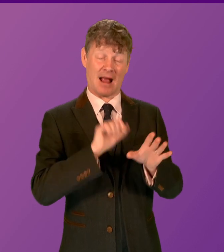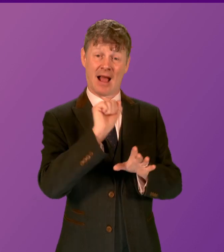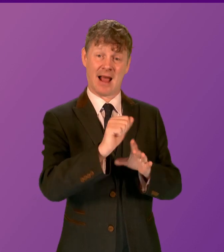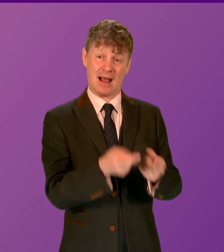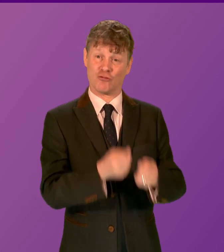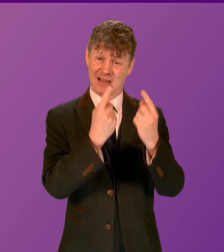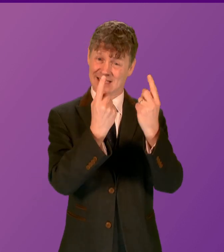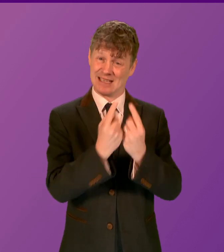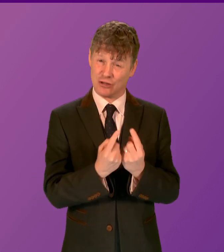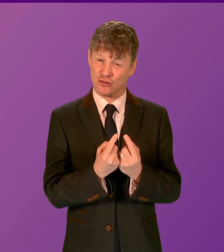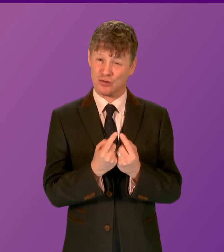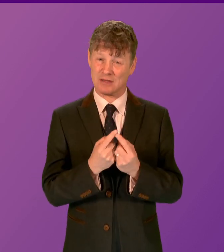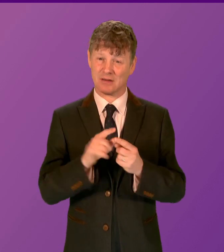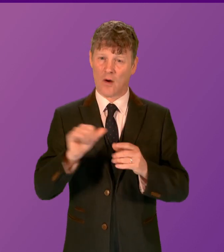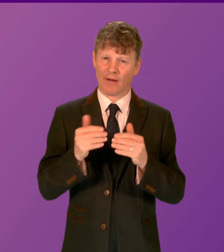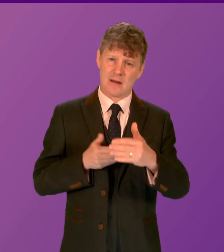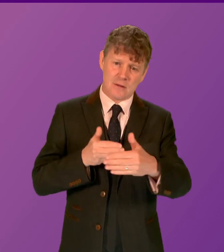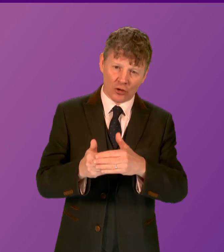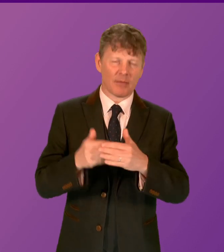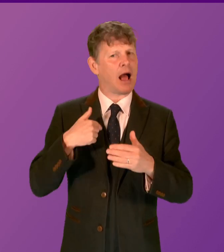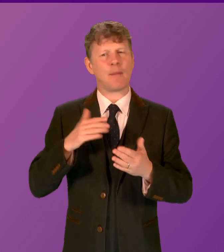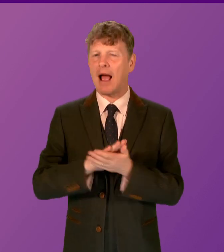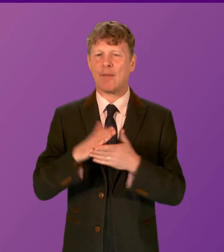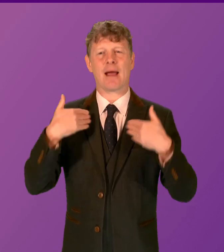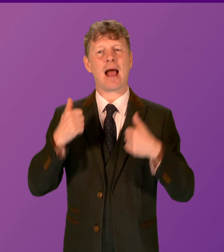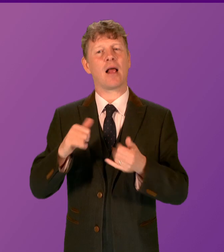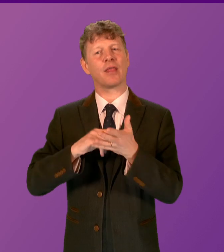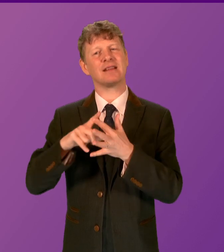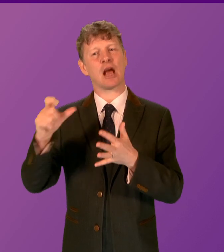abortion, I am more than happy for the health secretary to write a detailed note to Carol Mochan.